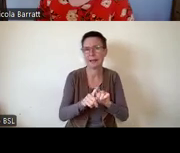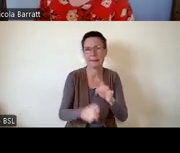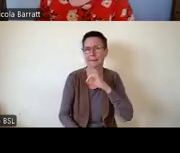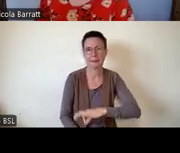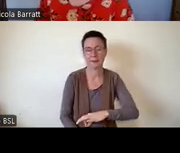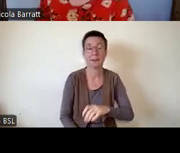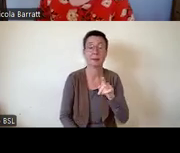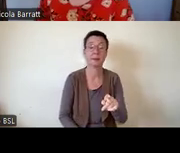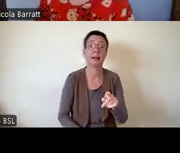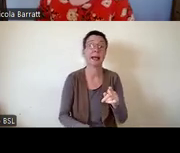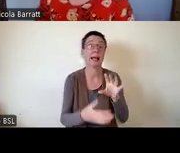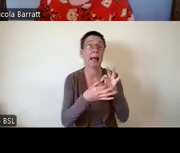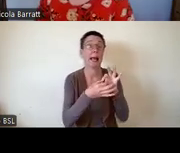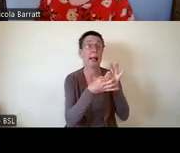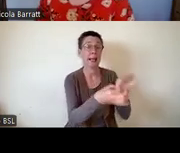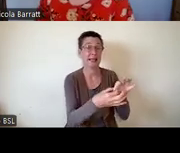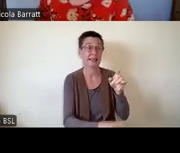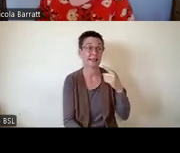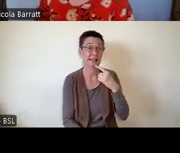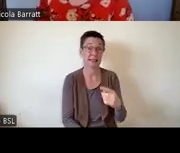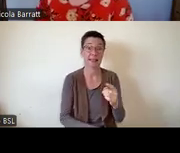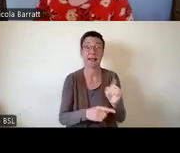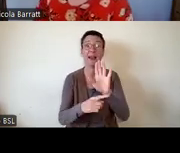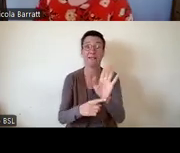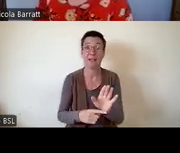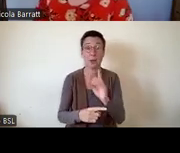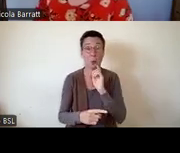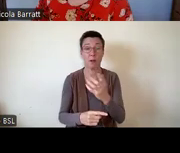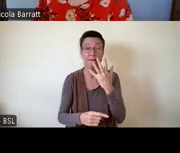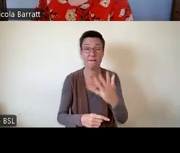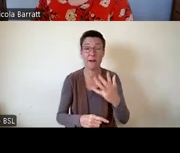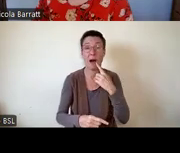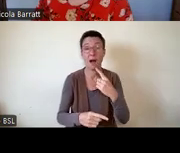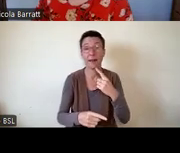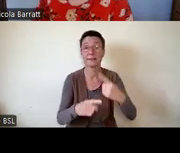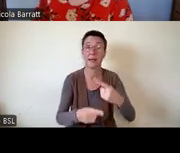LinkedIn say that a video gets five times more engagement than static content.